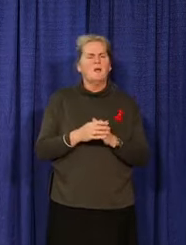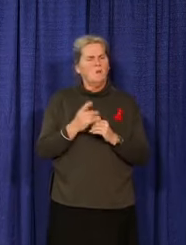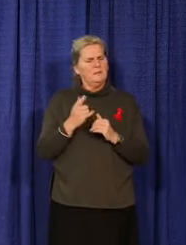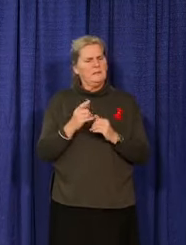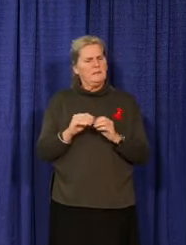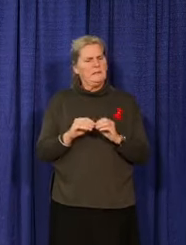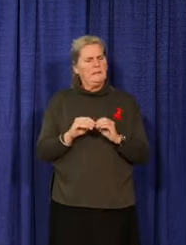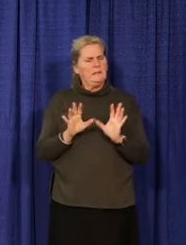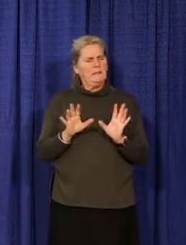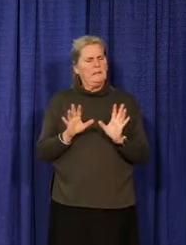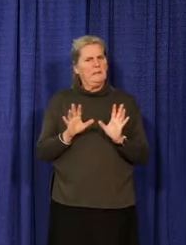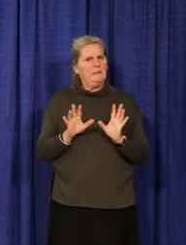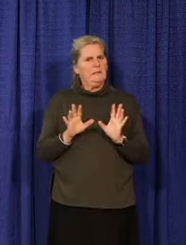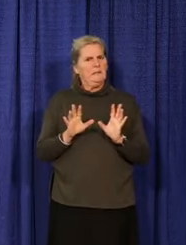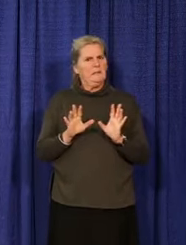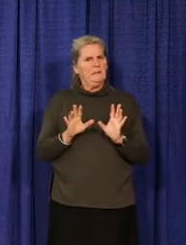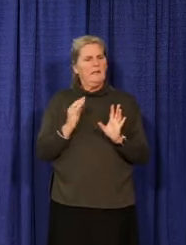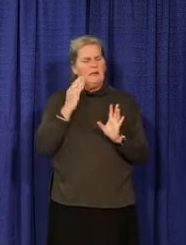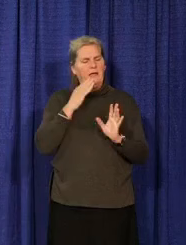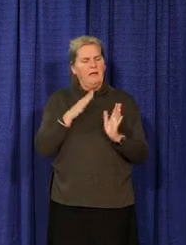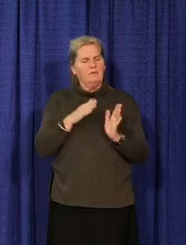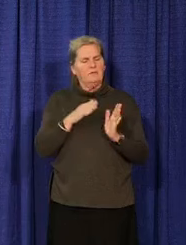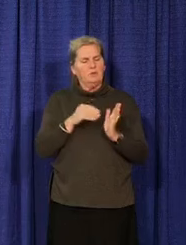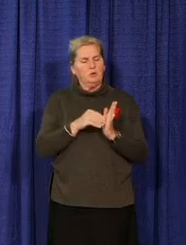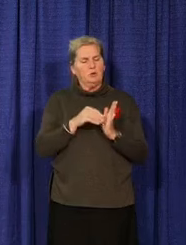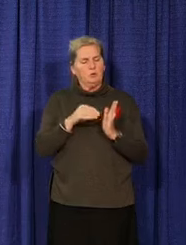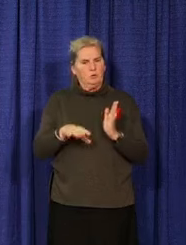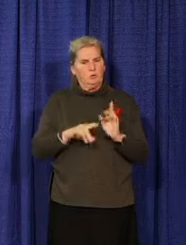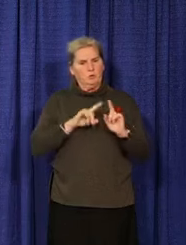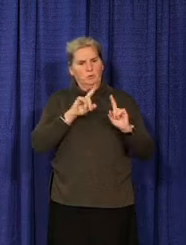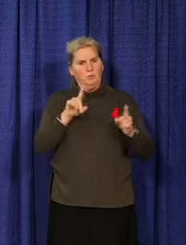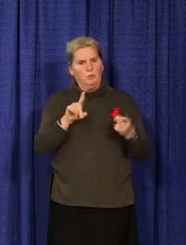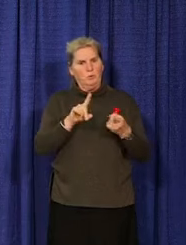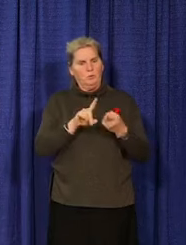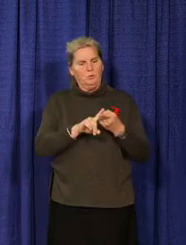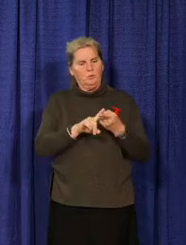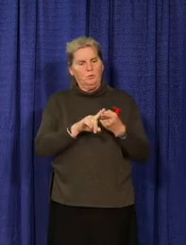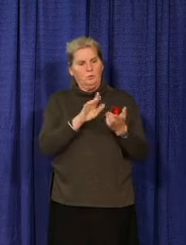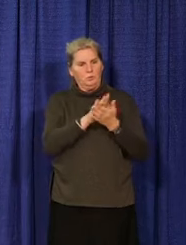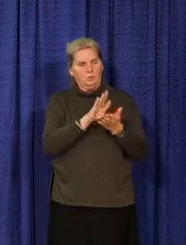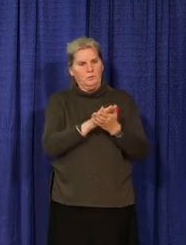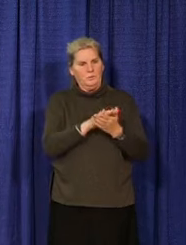I just wanted to clarify what happened if a child comes to school with a sniffle.